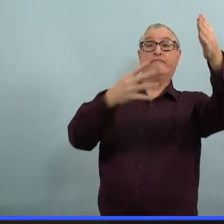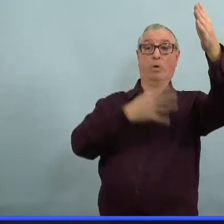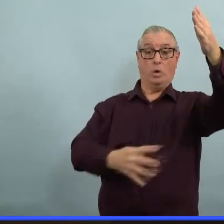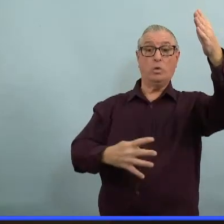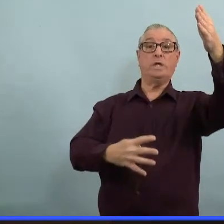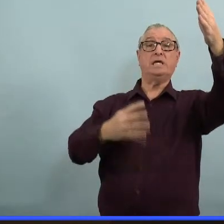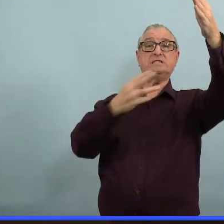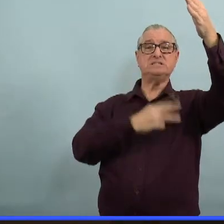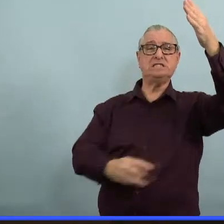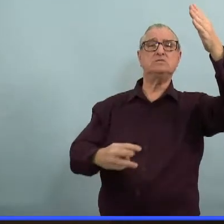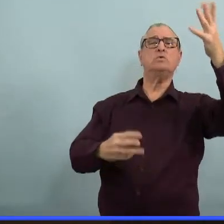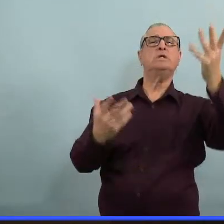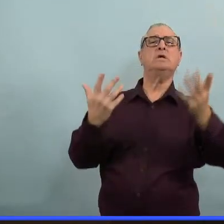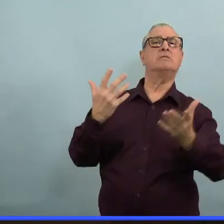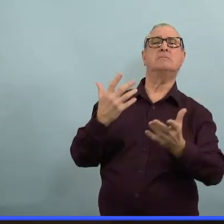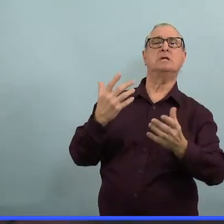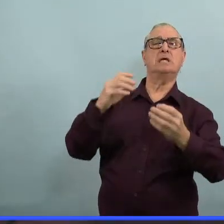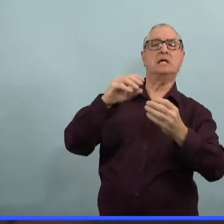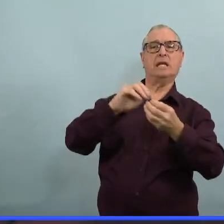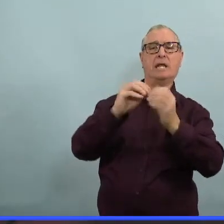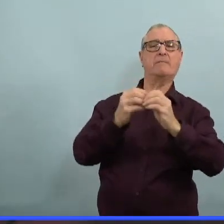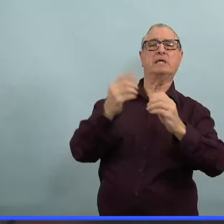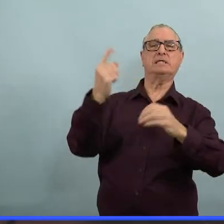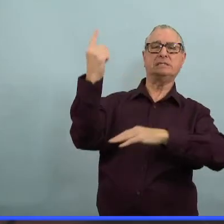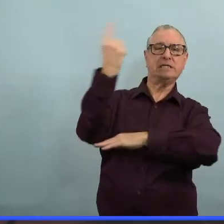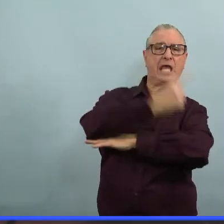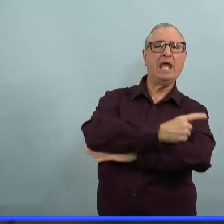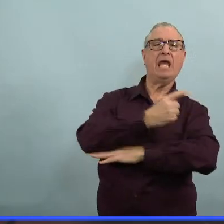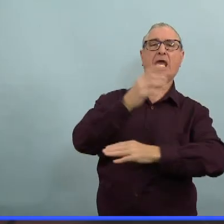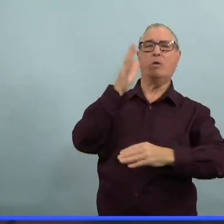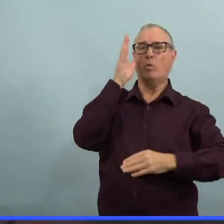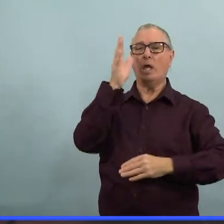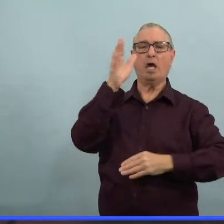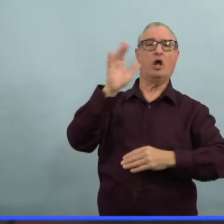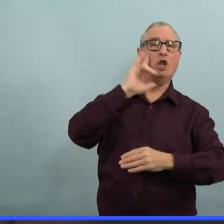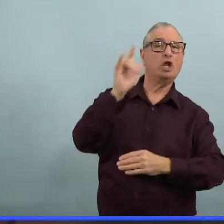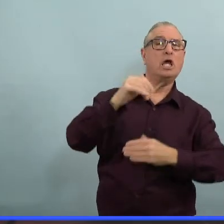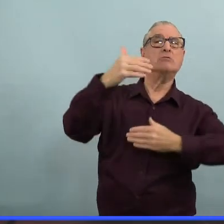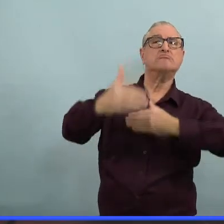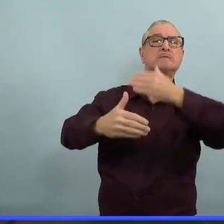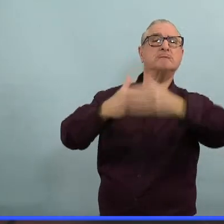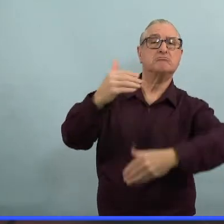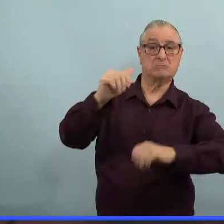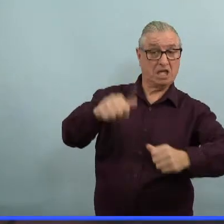kind of a map well certainly it's a thing that's we've we're always discussing you know the the